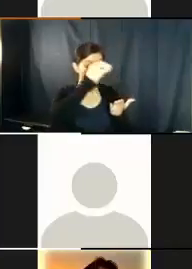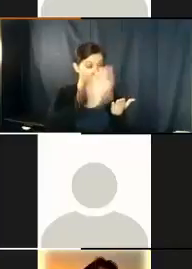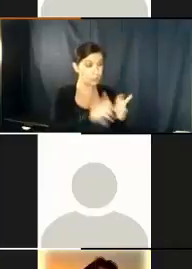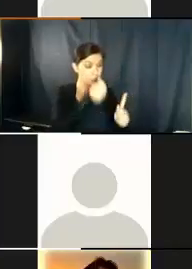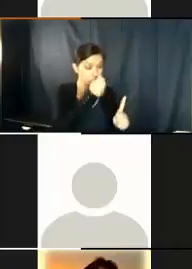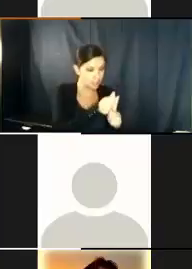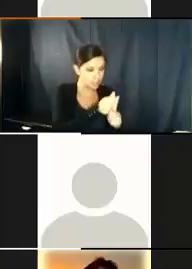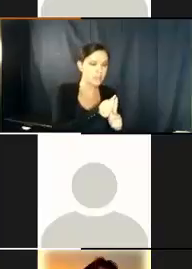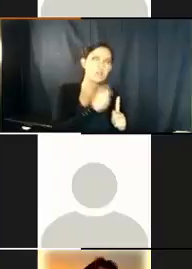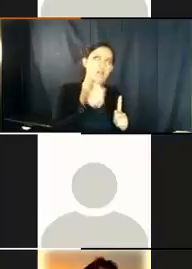that process.